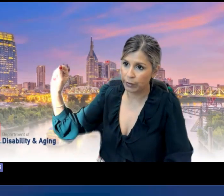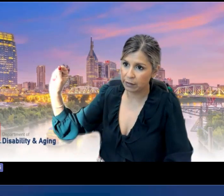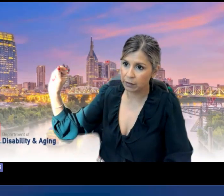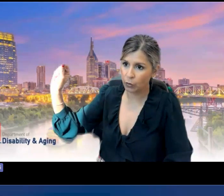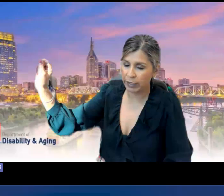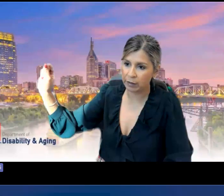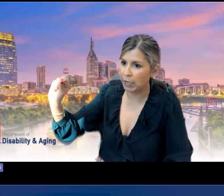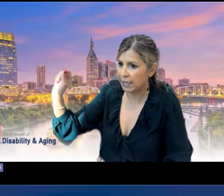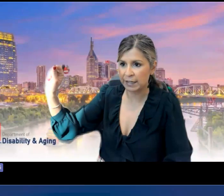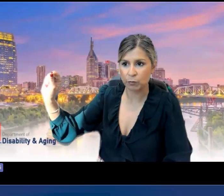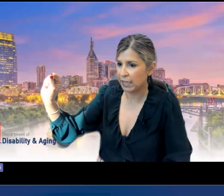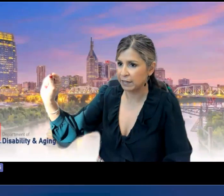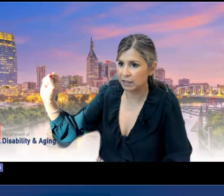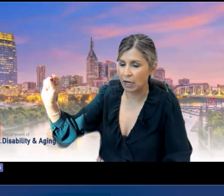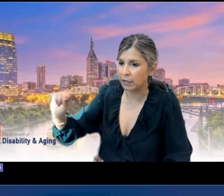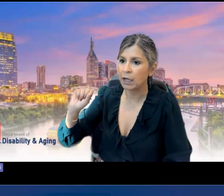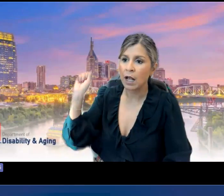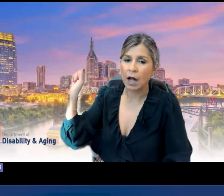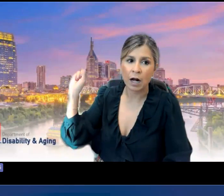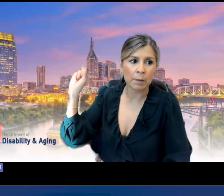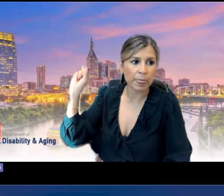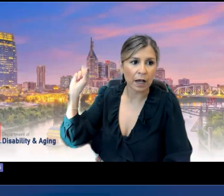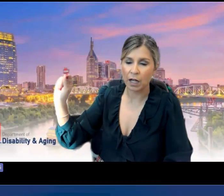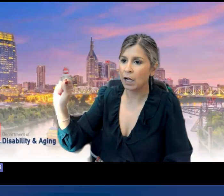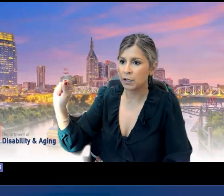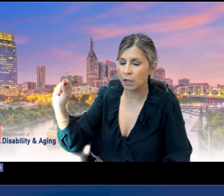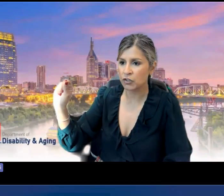Quick, quick, I get, we get this a lot undocked.